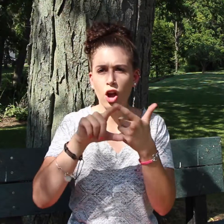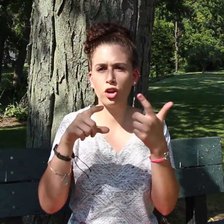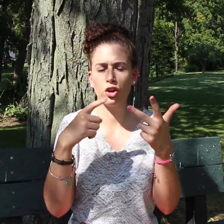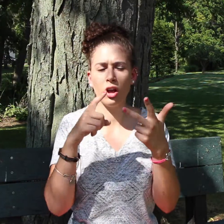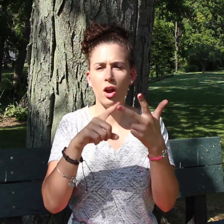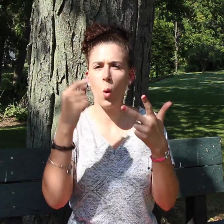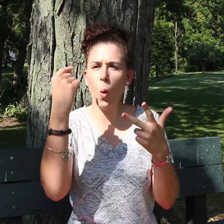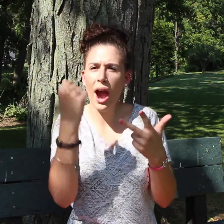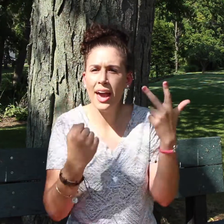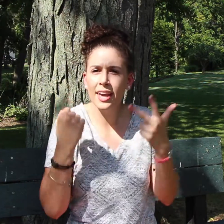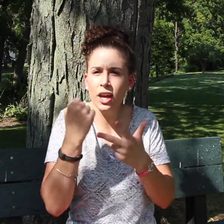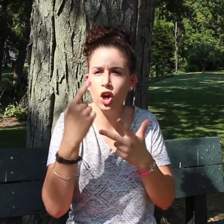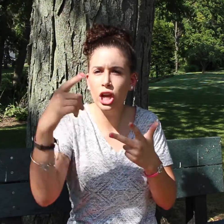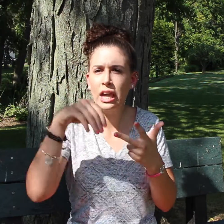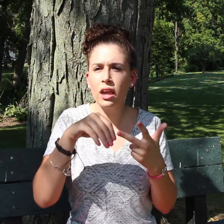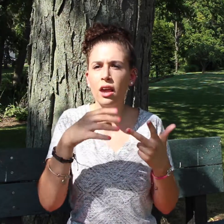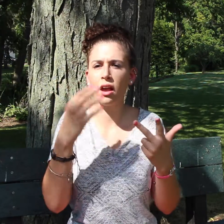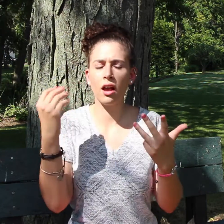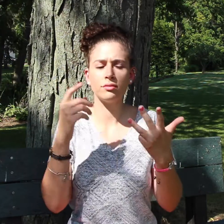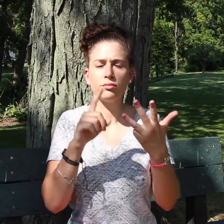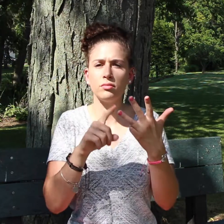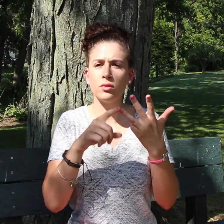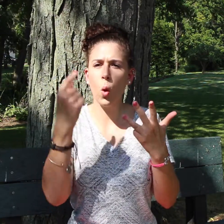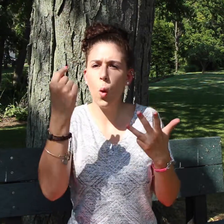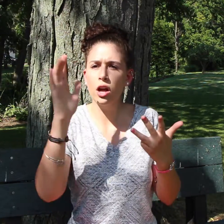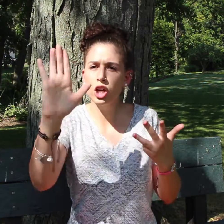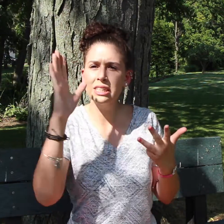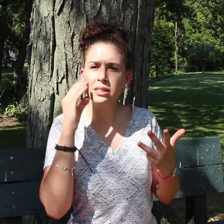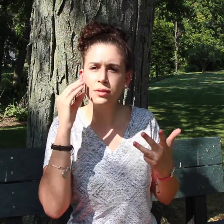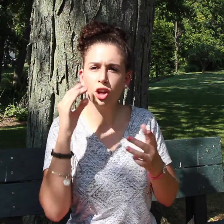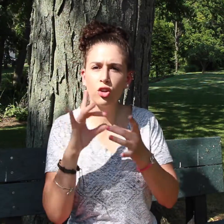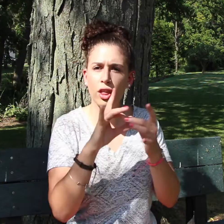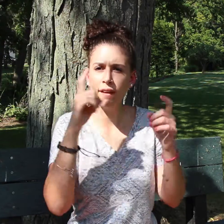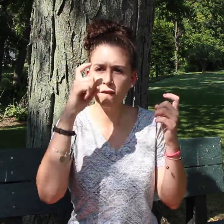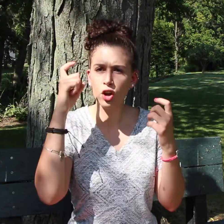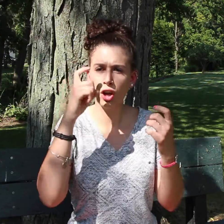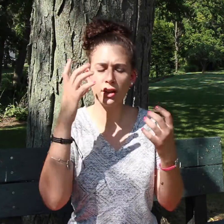what year are you in, what is your experience related to photography,